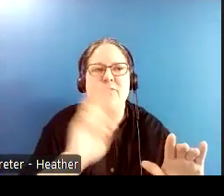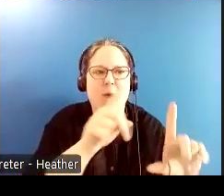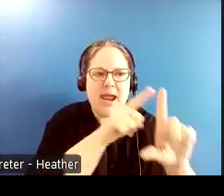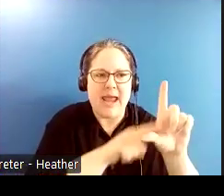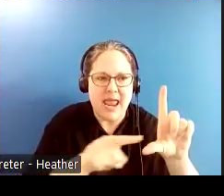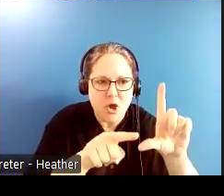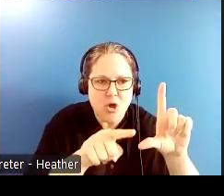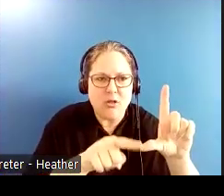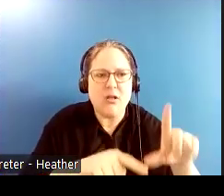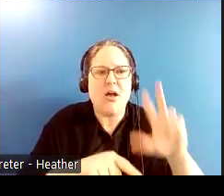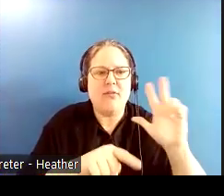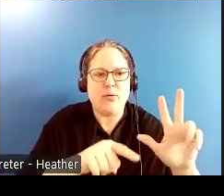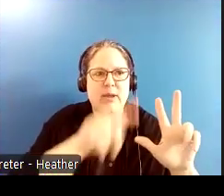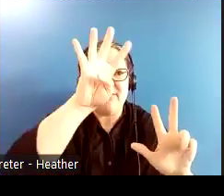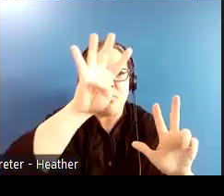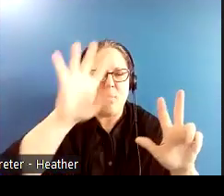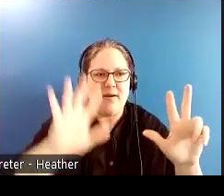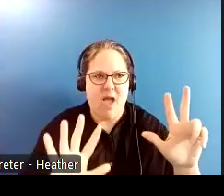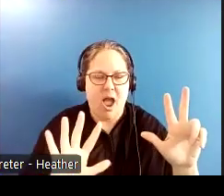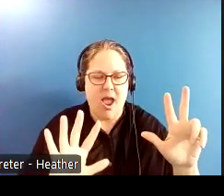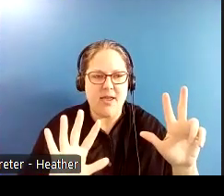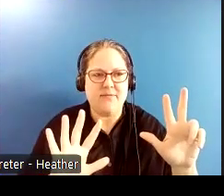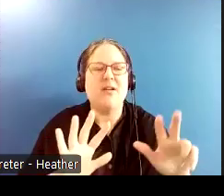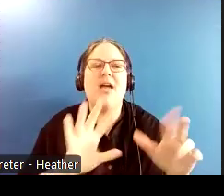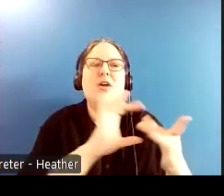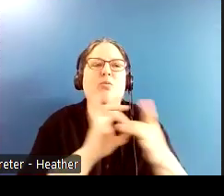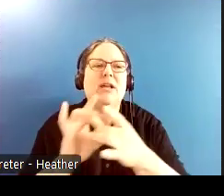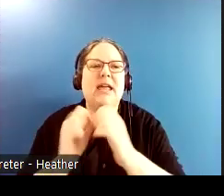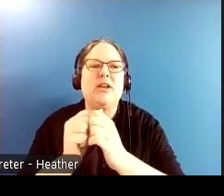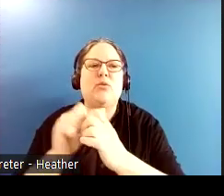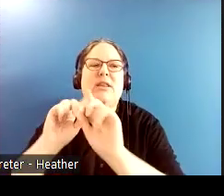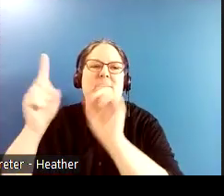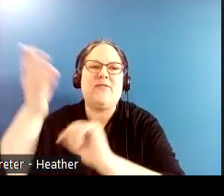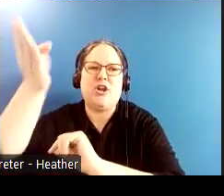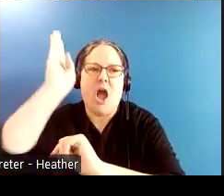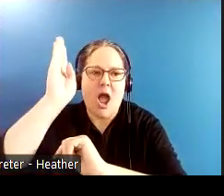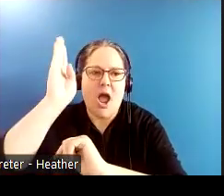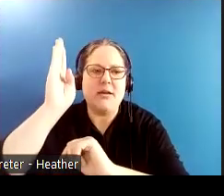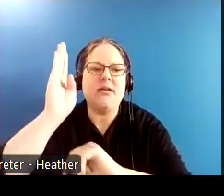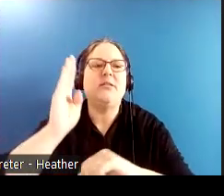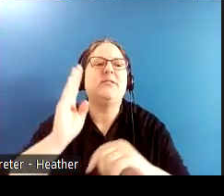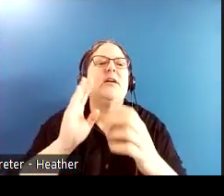which they associated uh with the aspects of different gods. So, Osiris, raw and I always